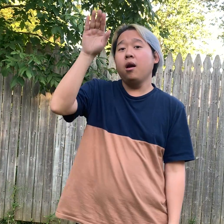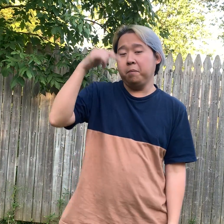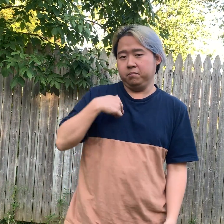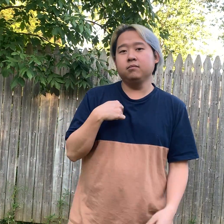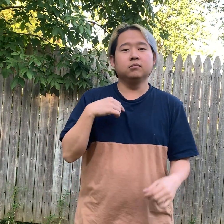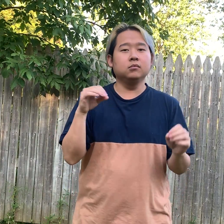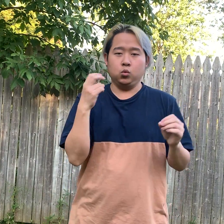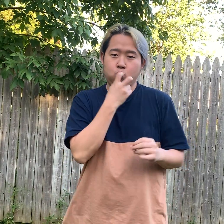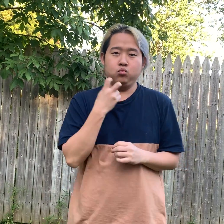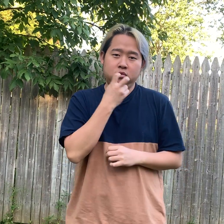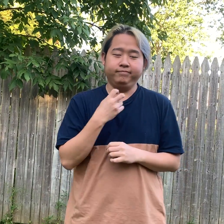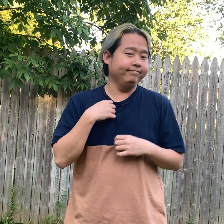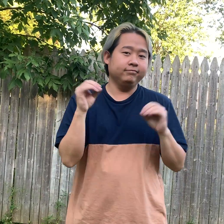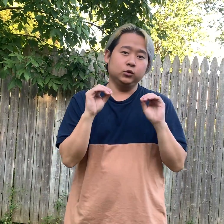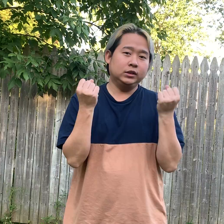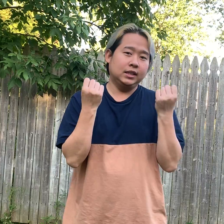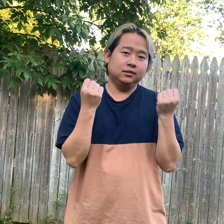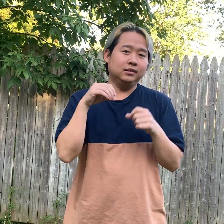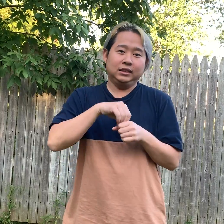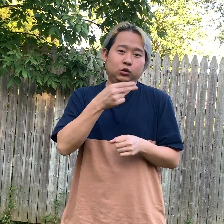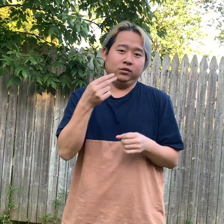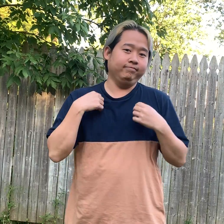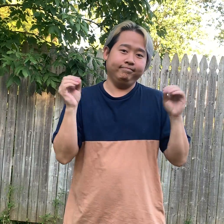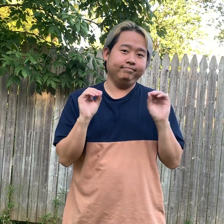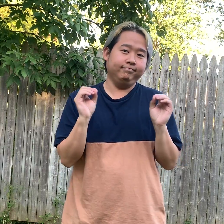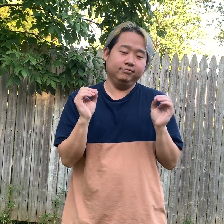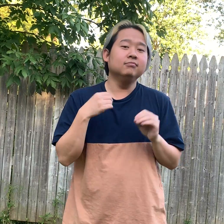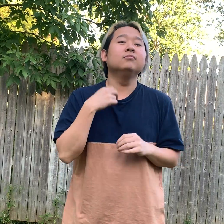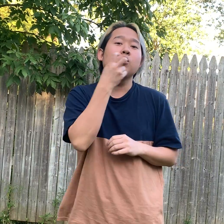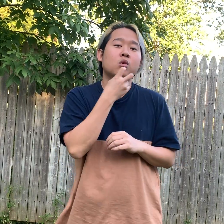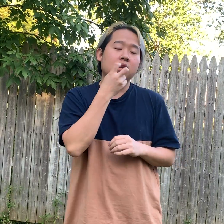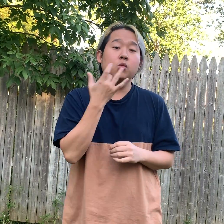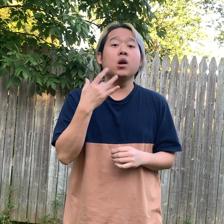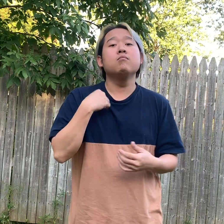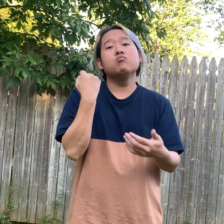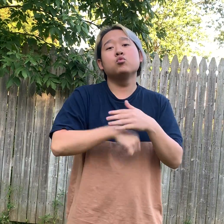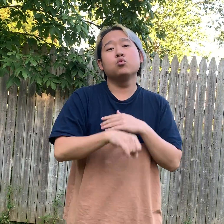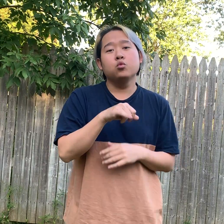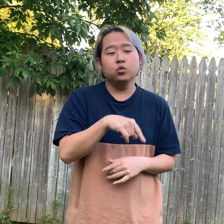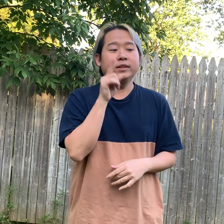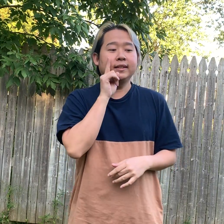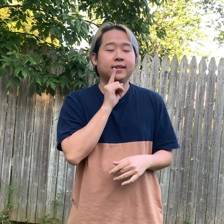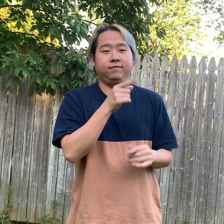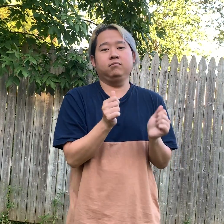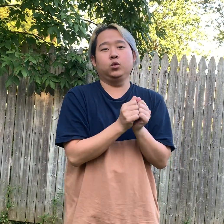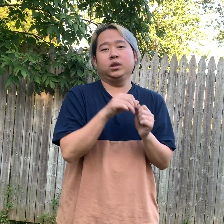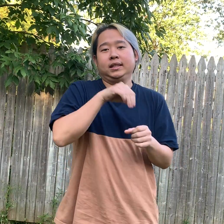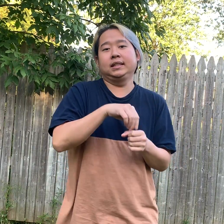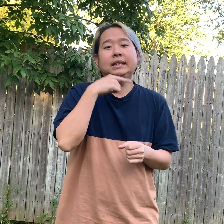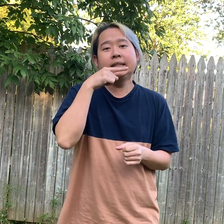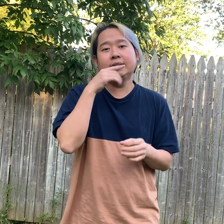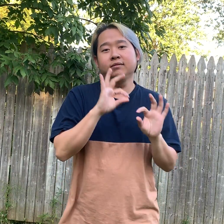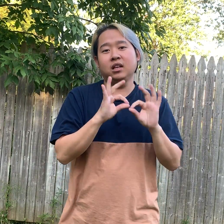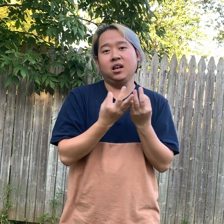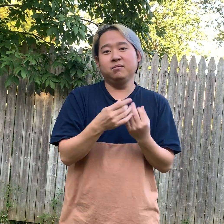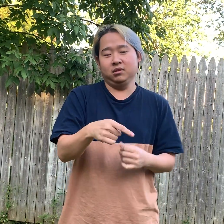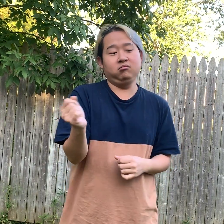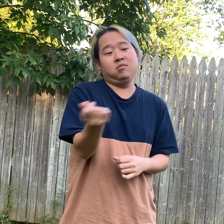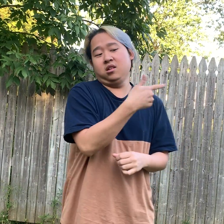I grew up using oral communication and did not use sign language because I was a Deaf child of hearing parents.